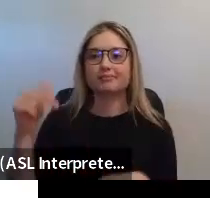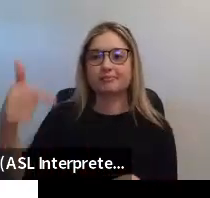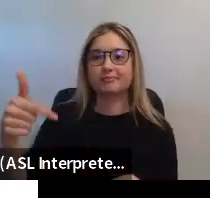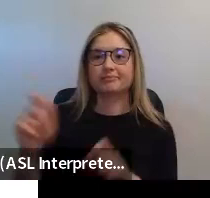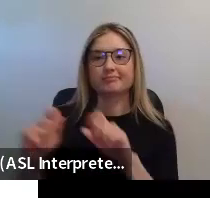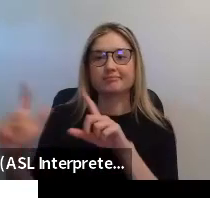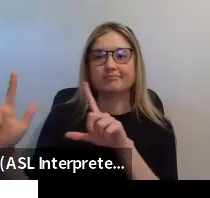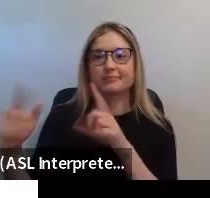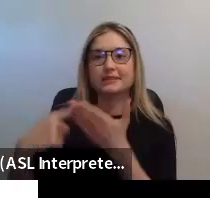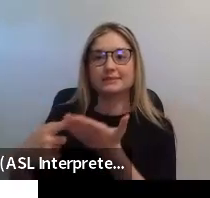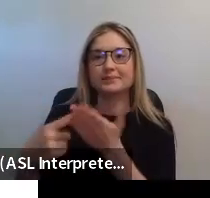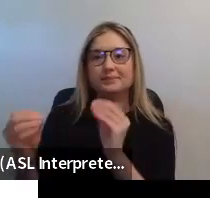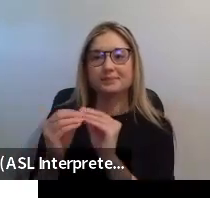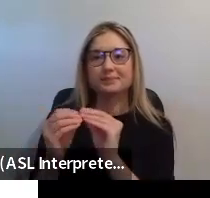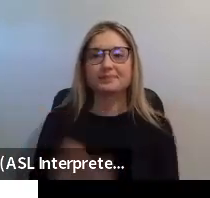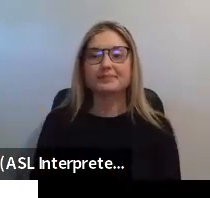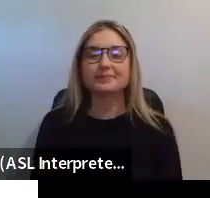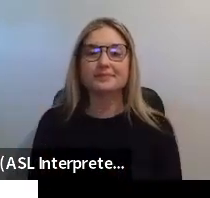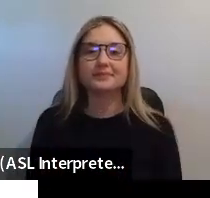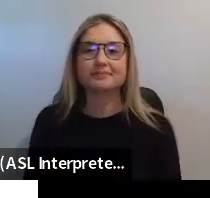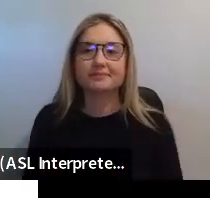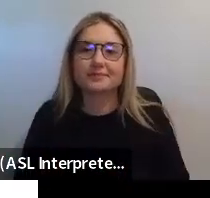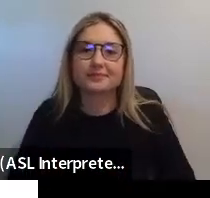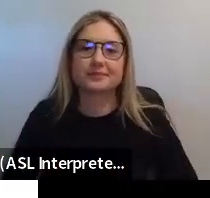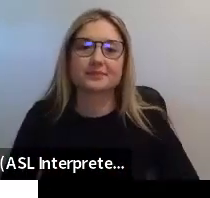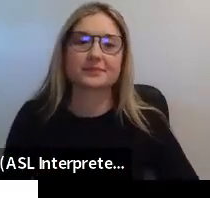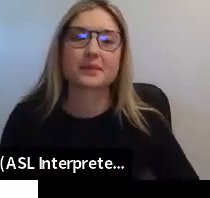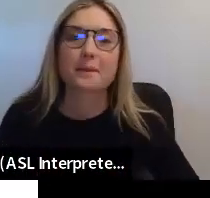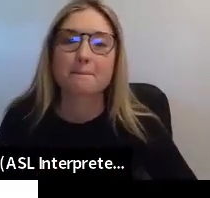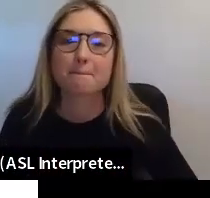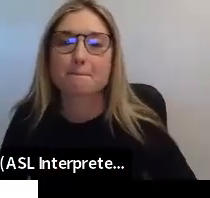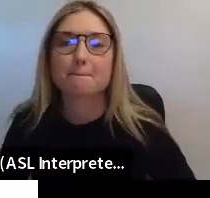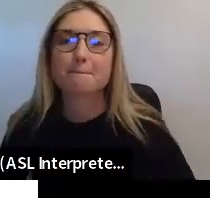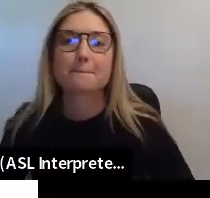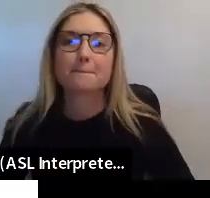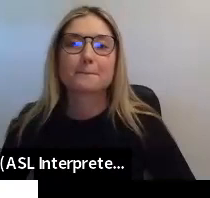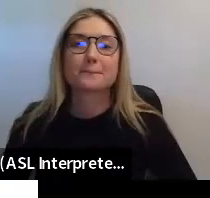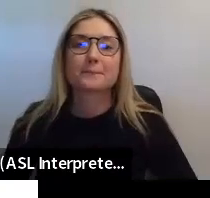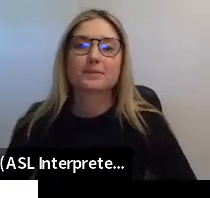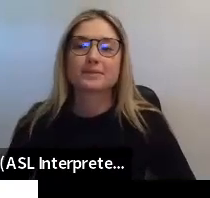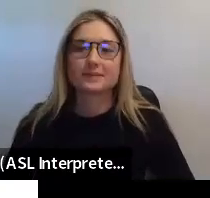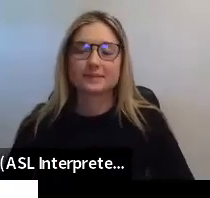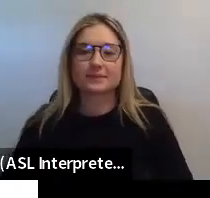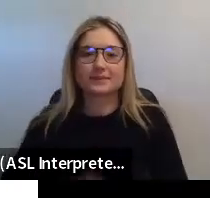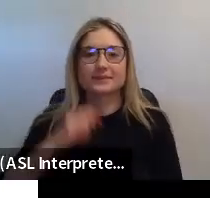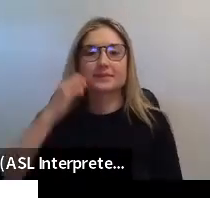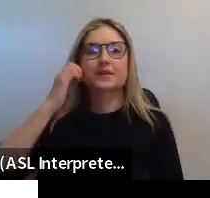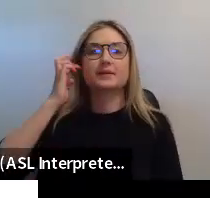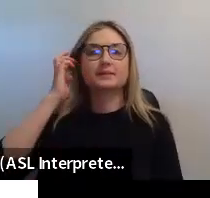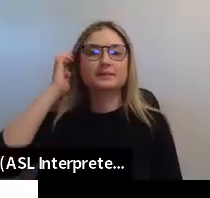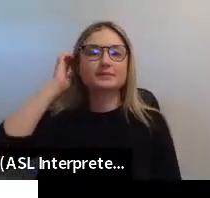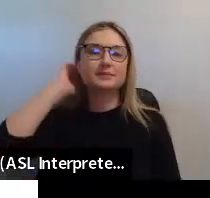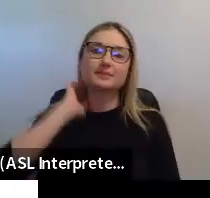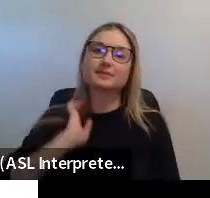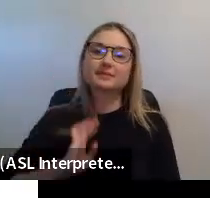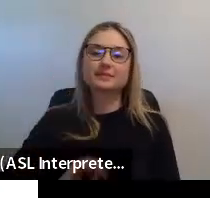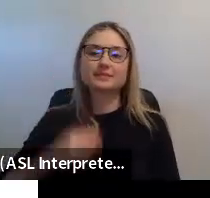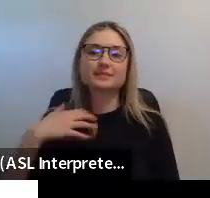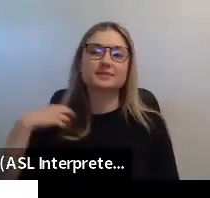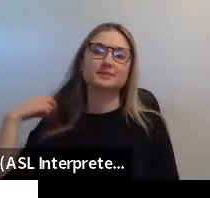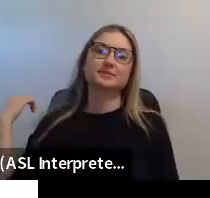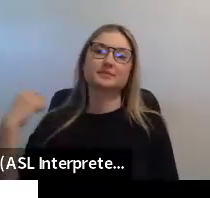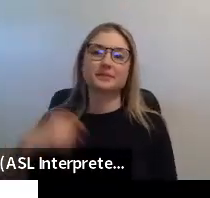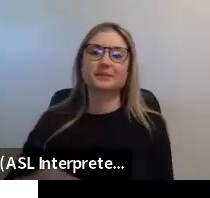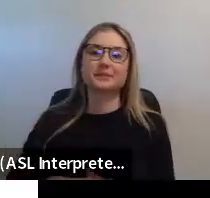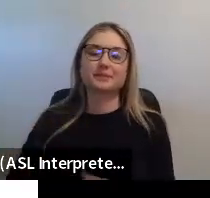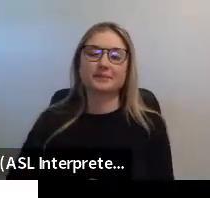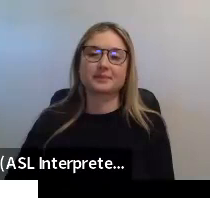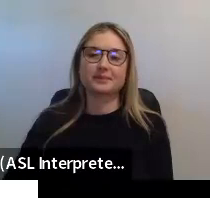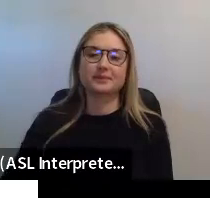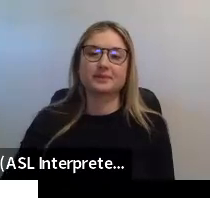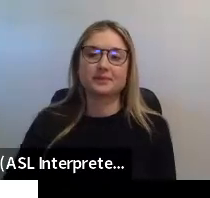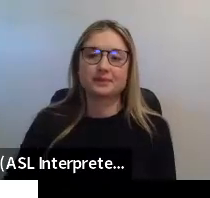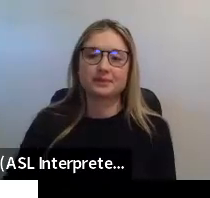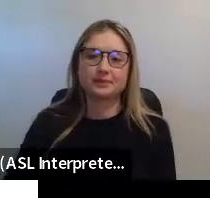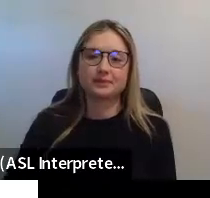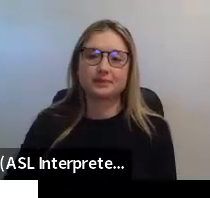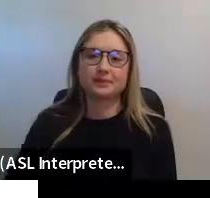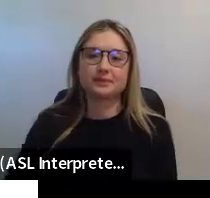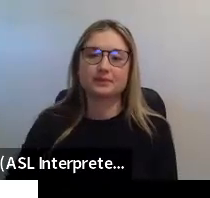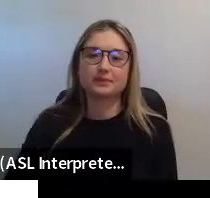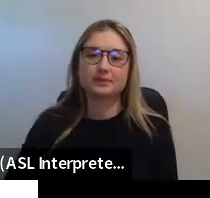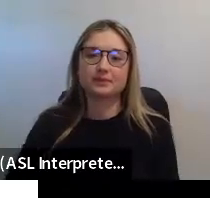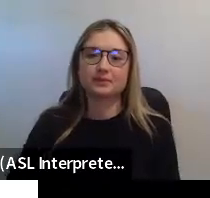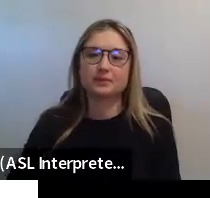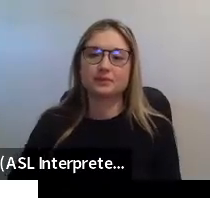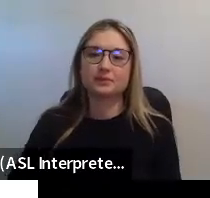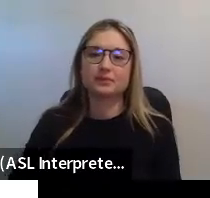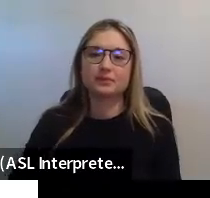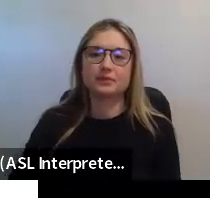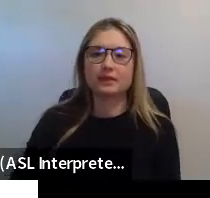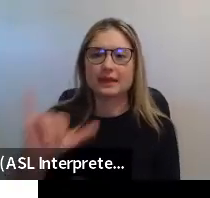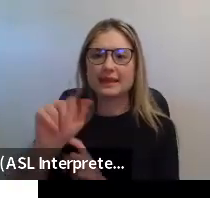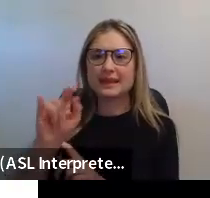So we're gonna go to the next slide and get into some more detail.